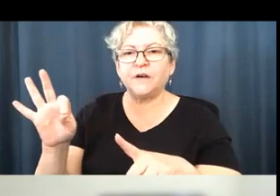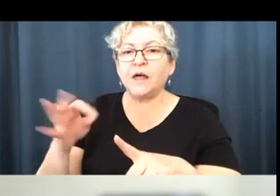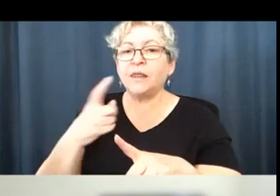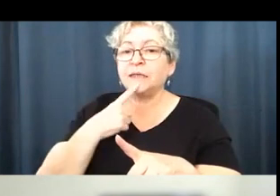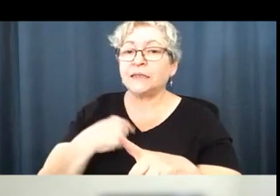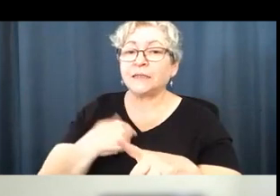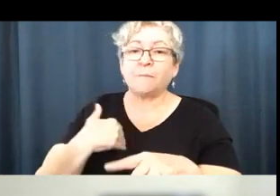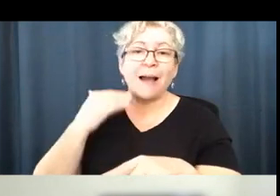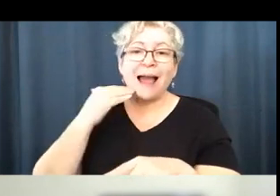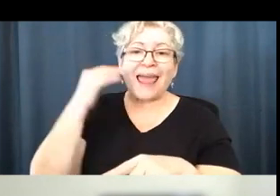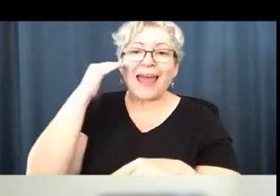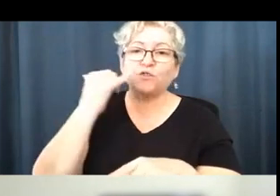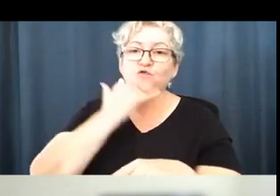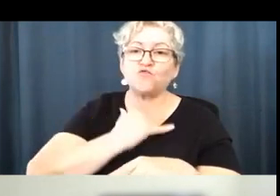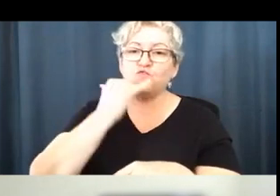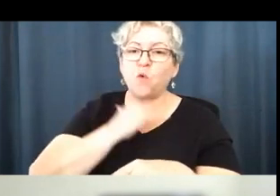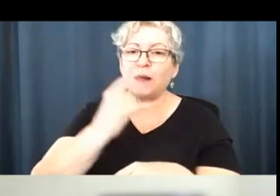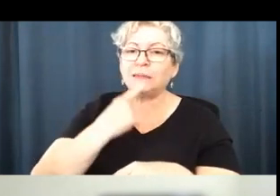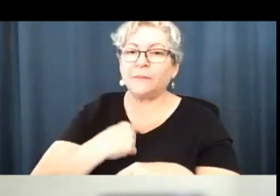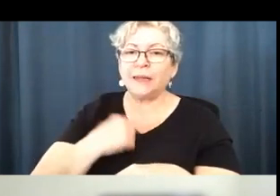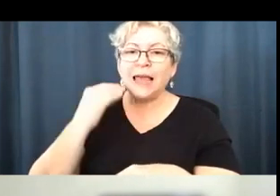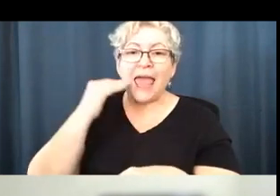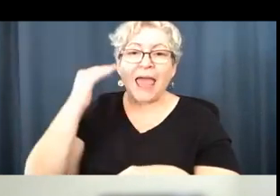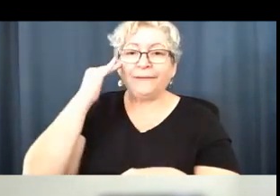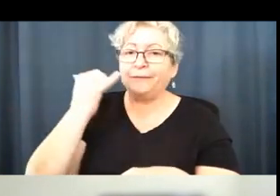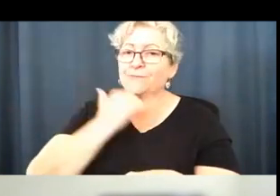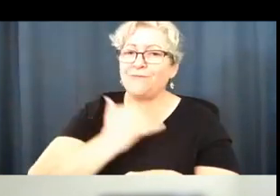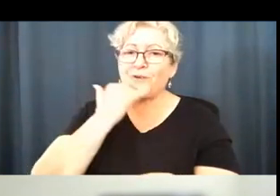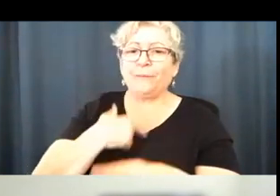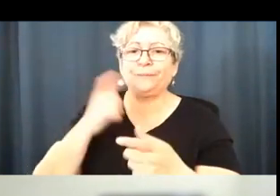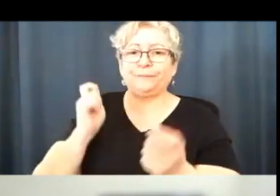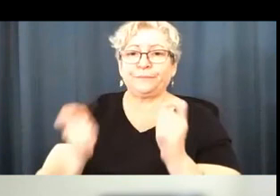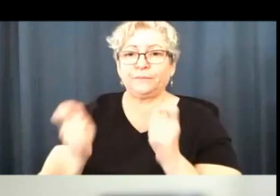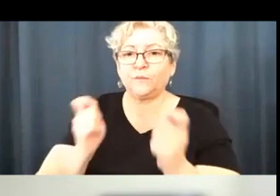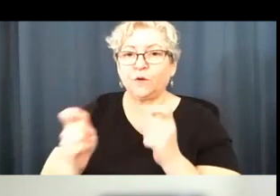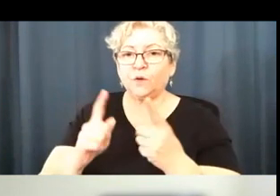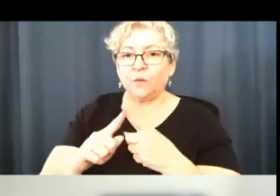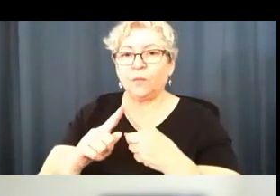It continues to tell me that the headers are incorrect, until I changed them to be part of the paragraph.